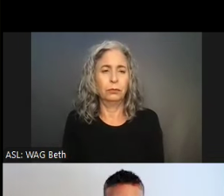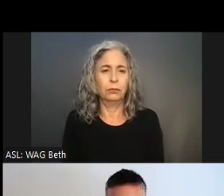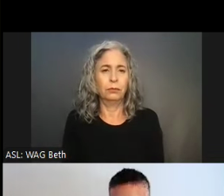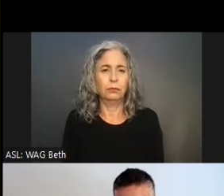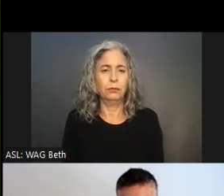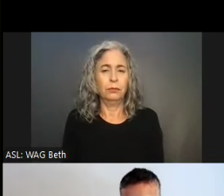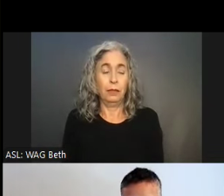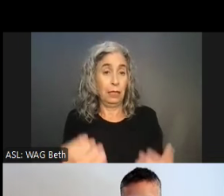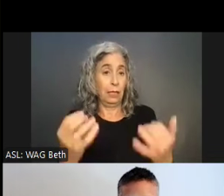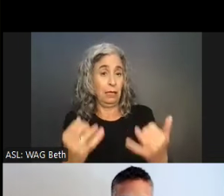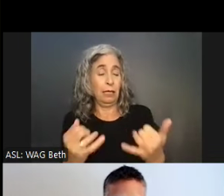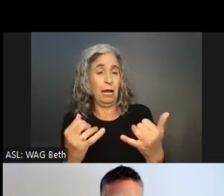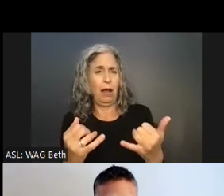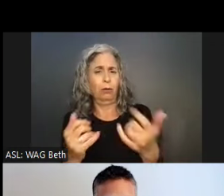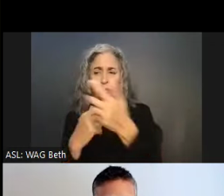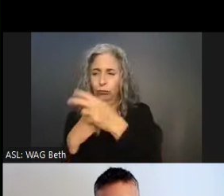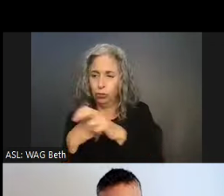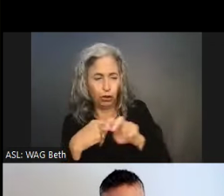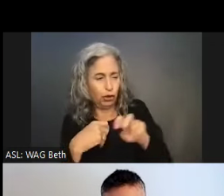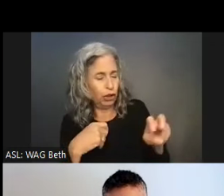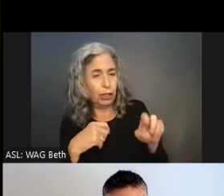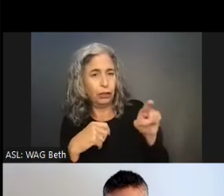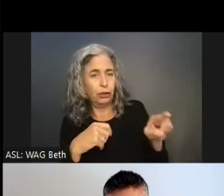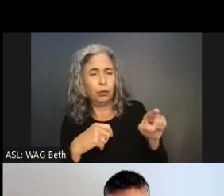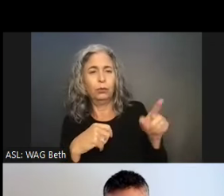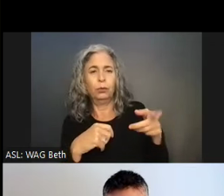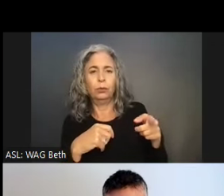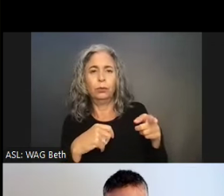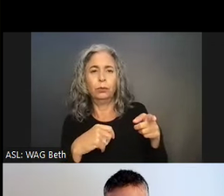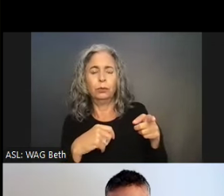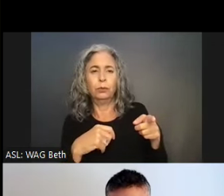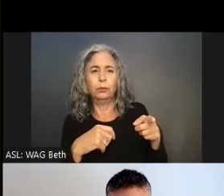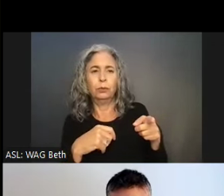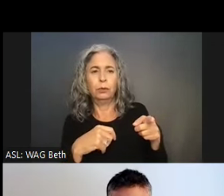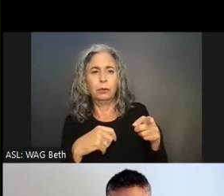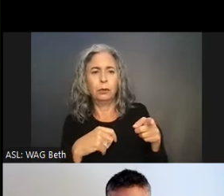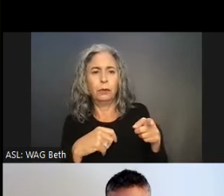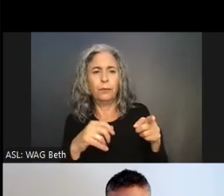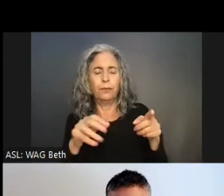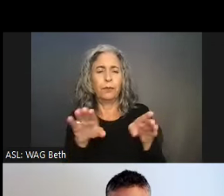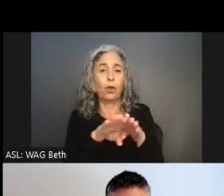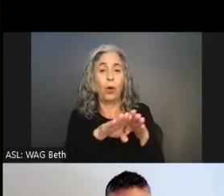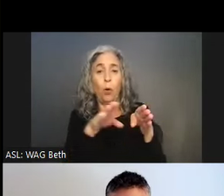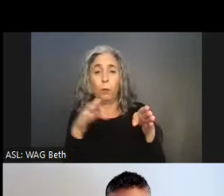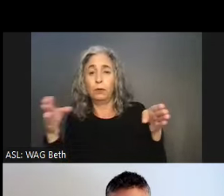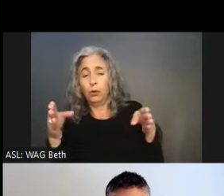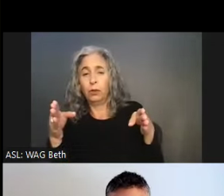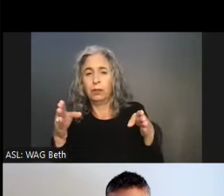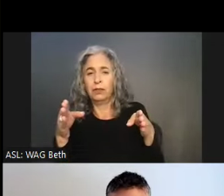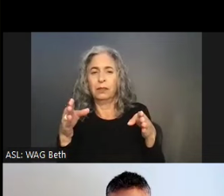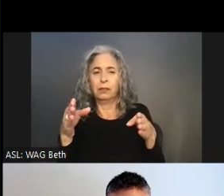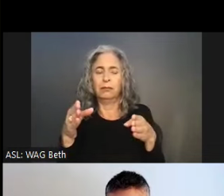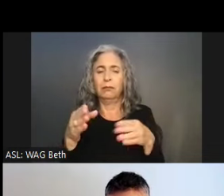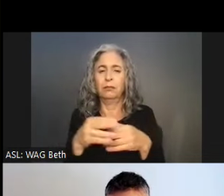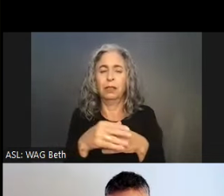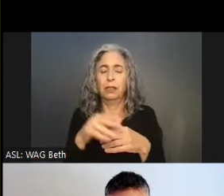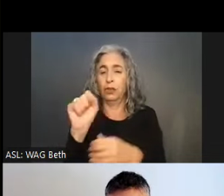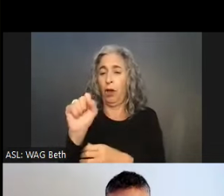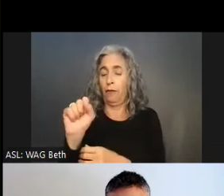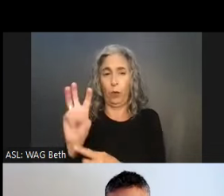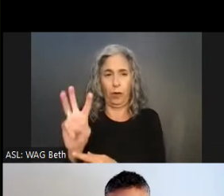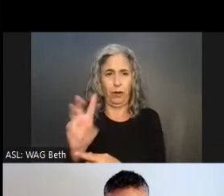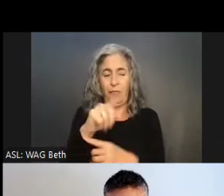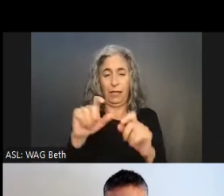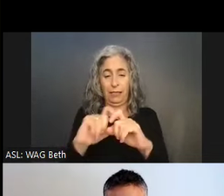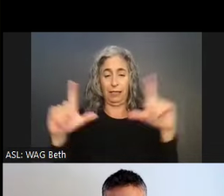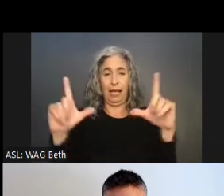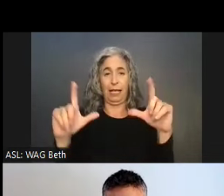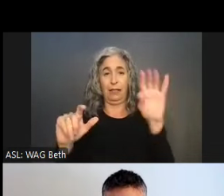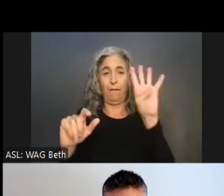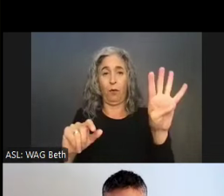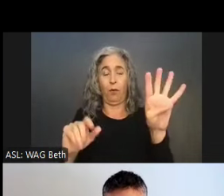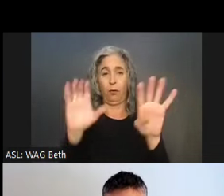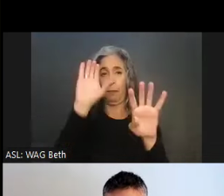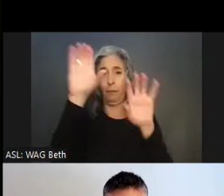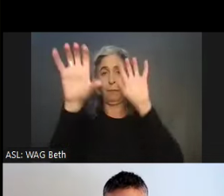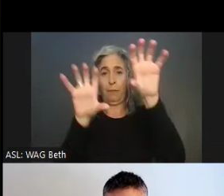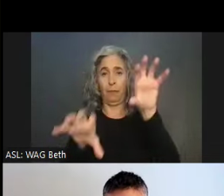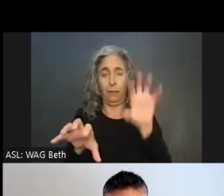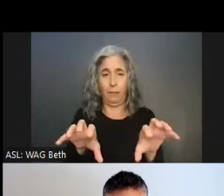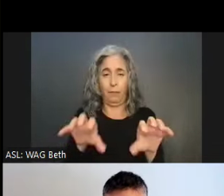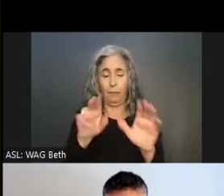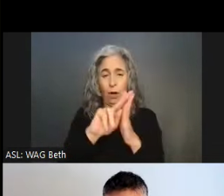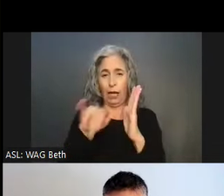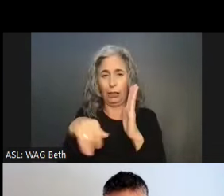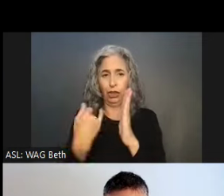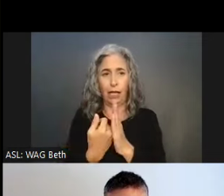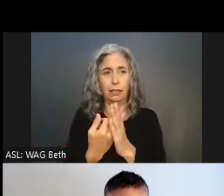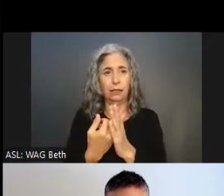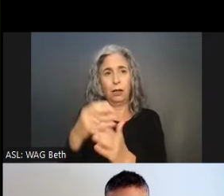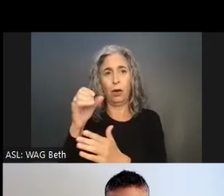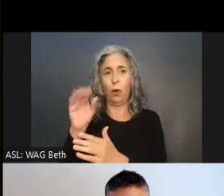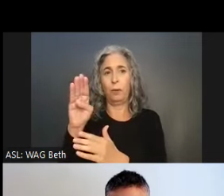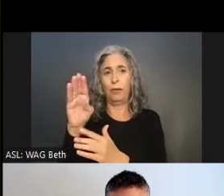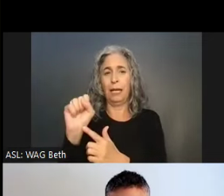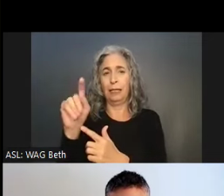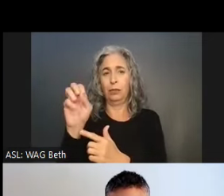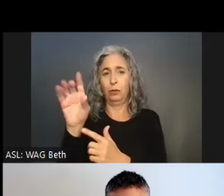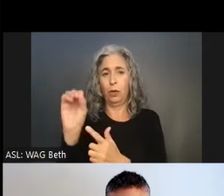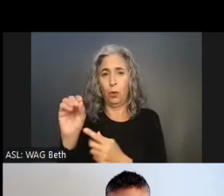Now let's transition on to free libre open source software. This shows OBS studio, peer tube,